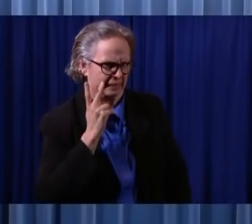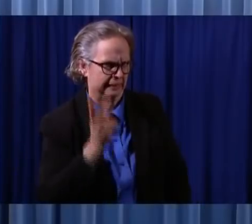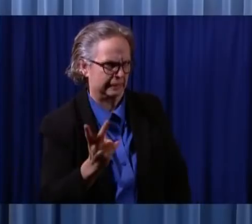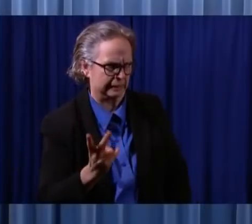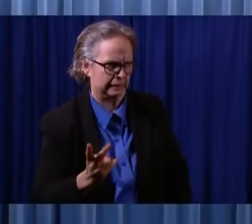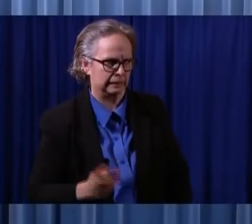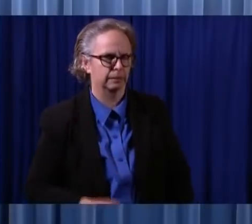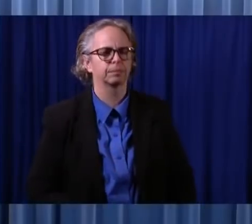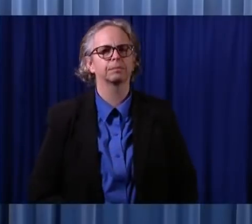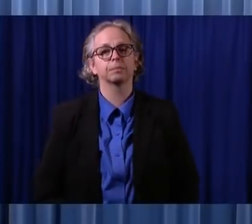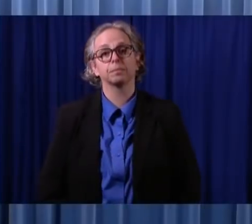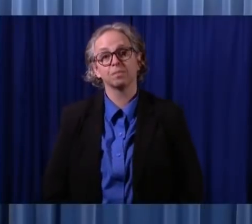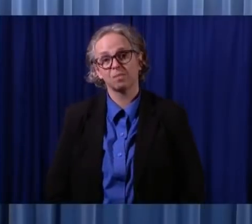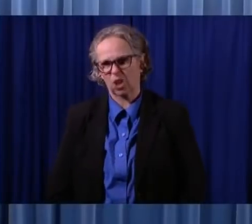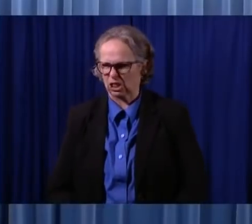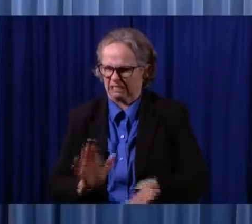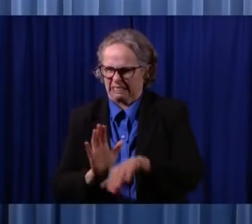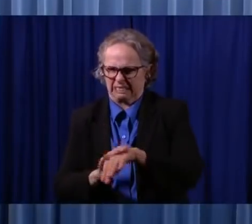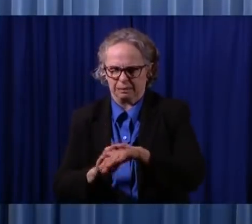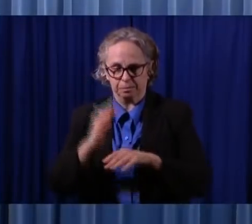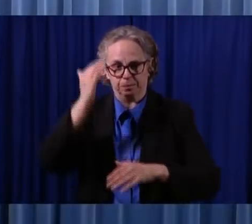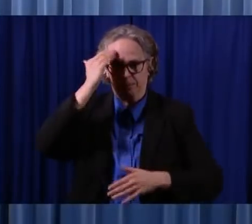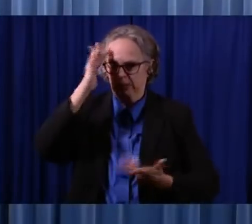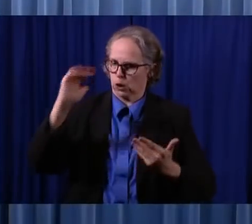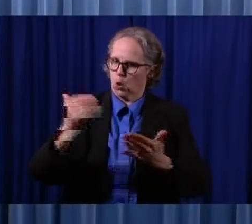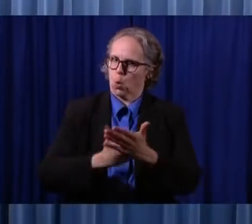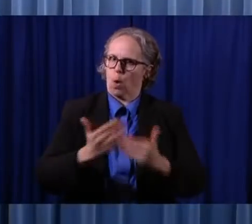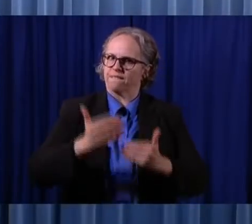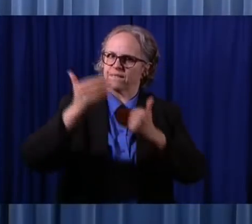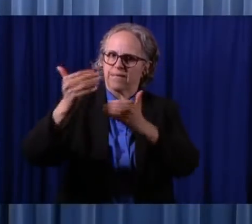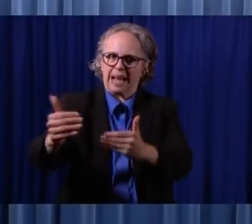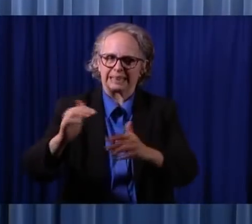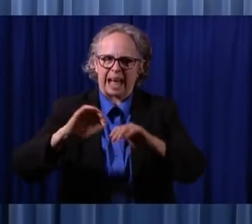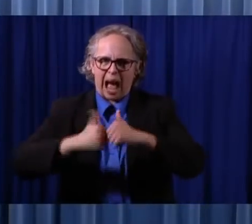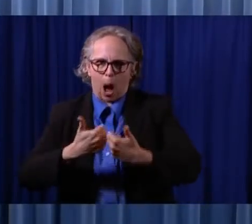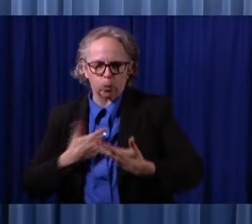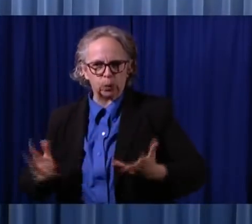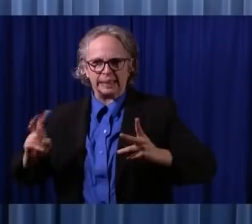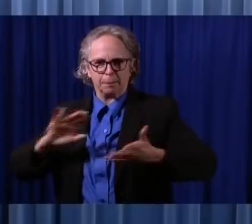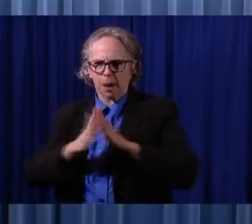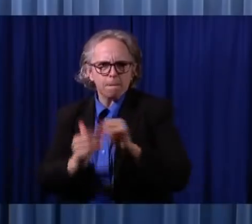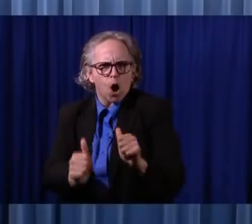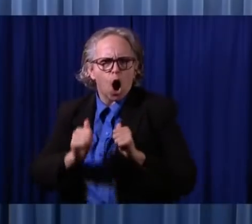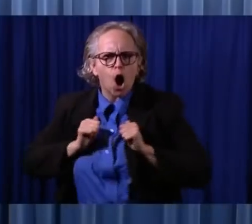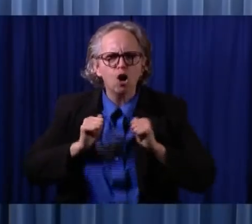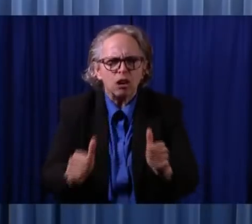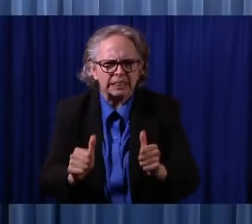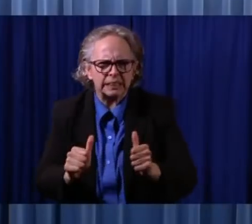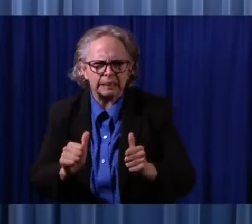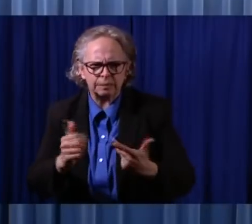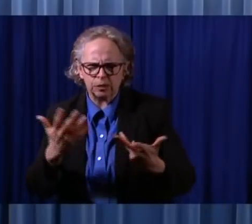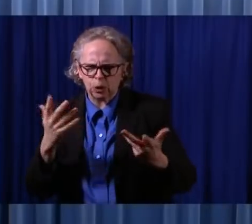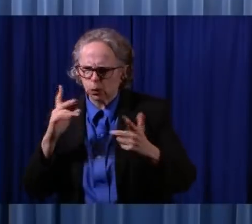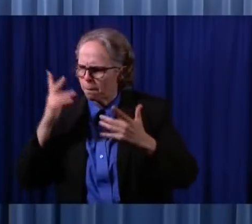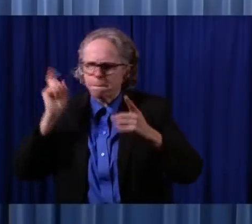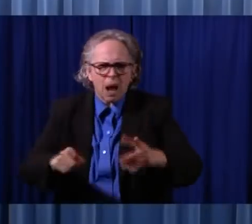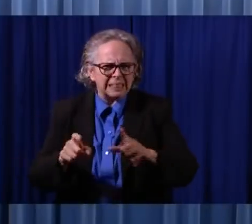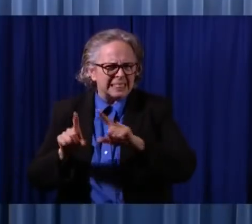SEVERAL DAYS, MORE INFORMATION ABOUT MORE PLACES WHERE YOU CAN GET TESTS. AGAIN, I WANT TO EMPHASIZE, WE ARE IN A NEW PHASE NOW.